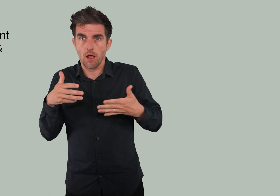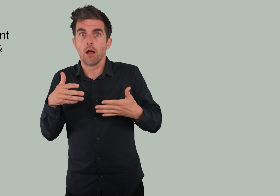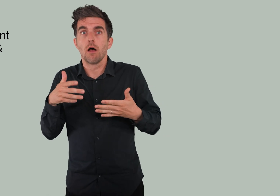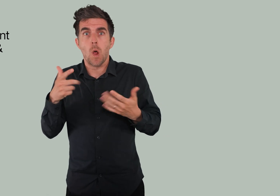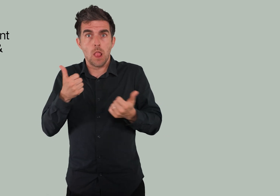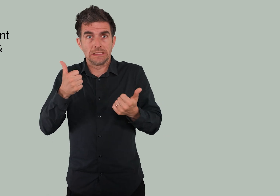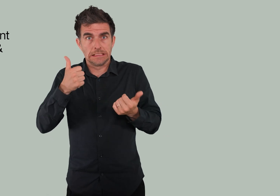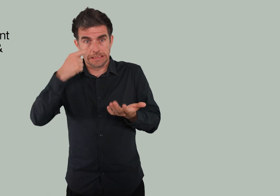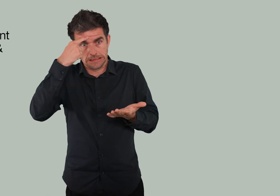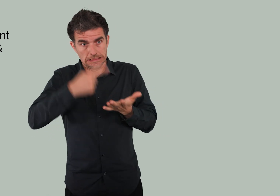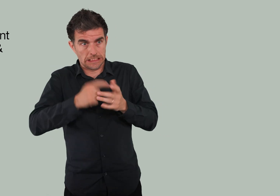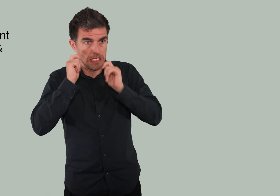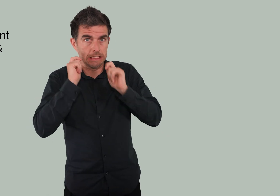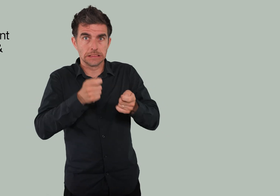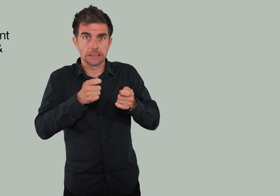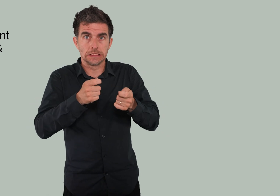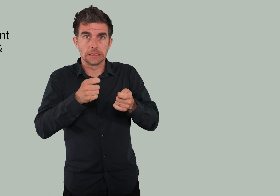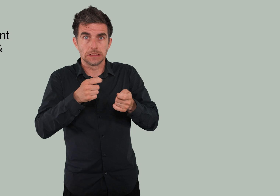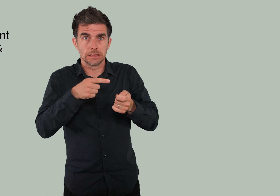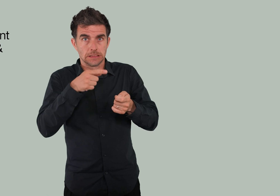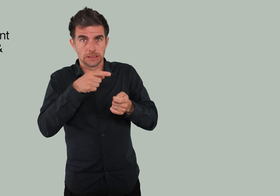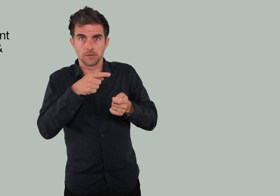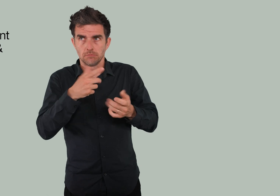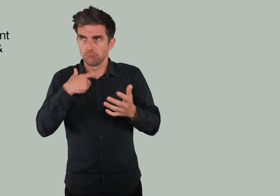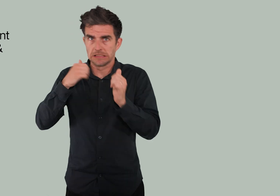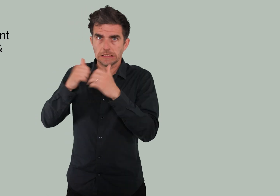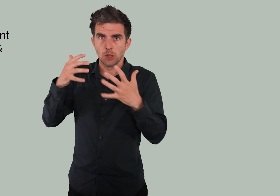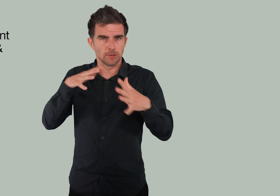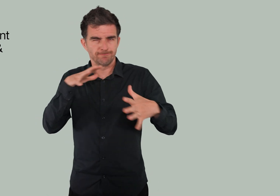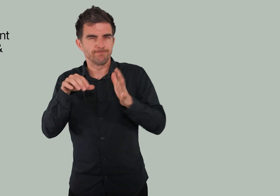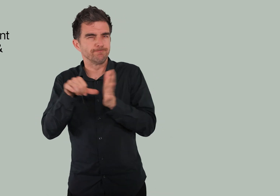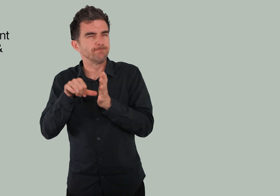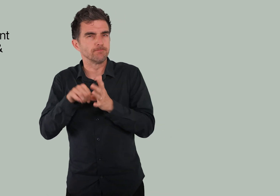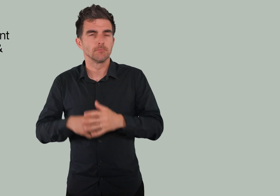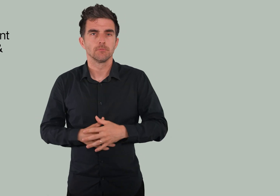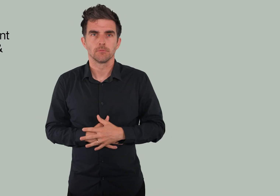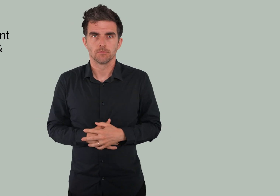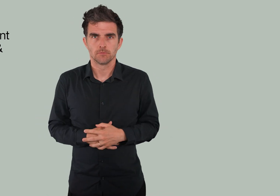when they have already given a decision the applicant disagrees with.